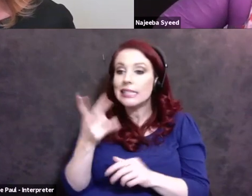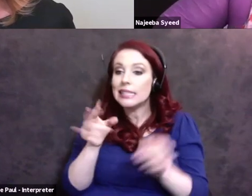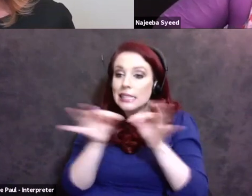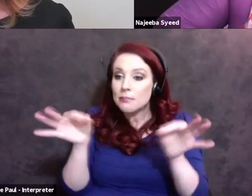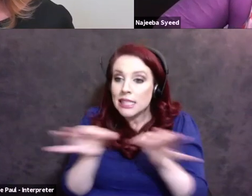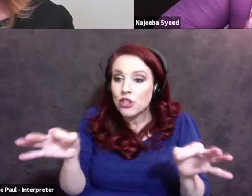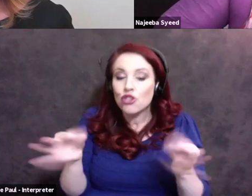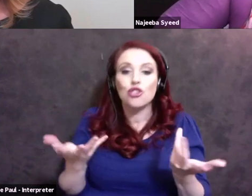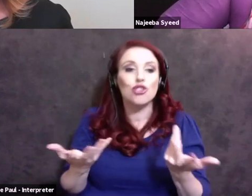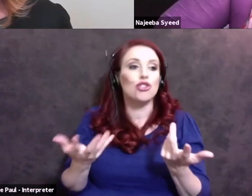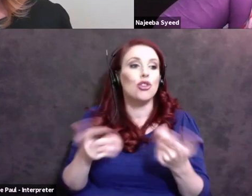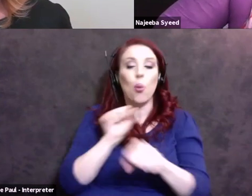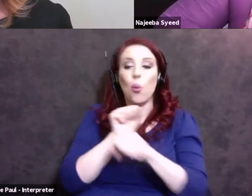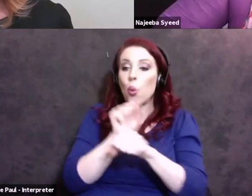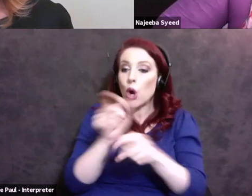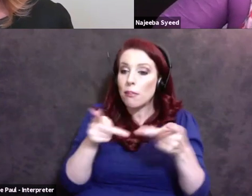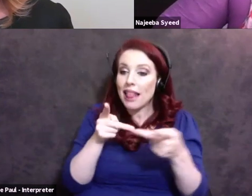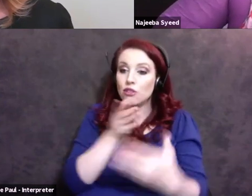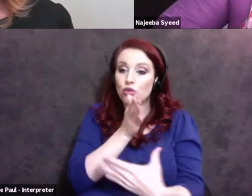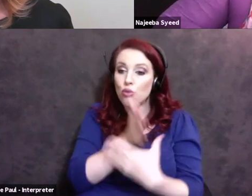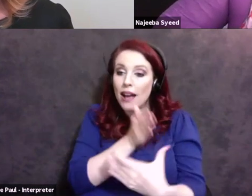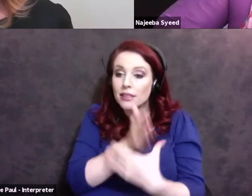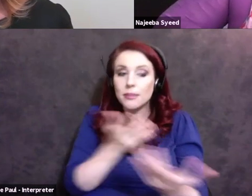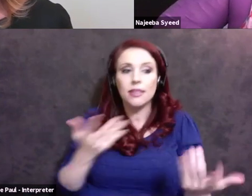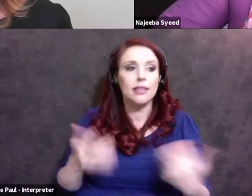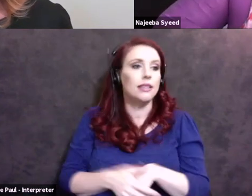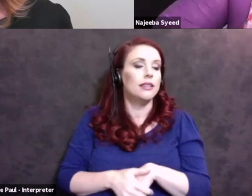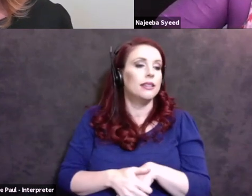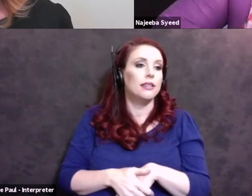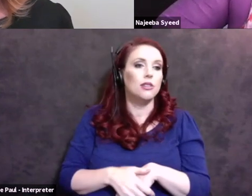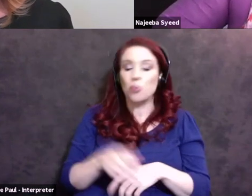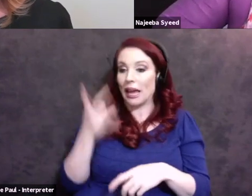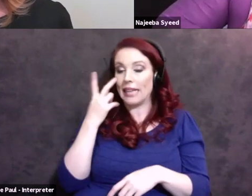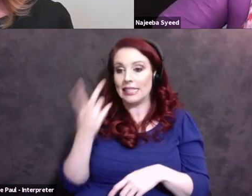it can be found in ways that people are not even hired.